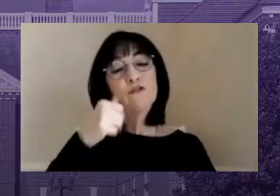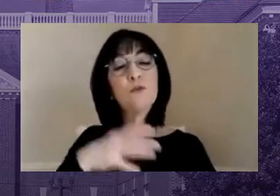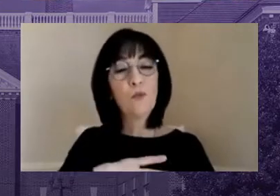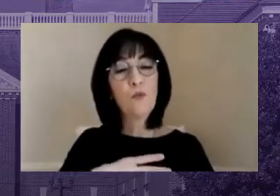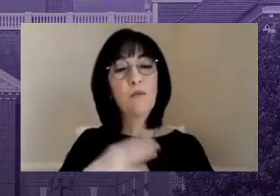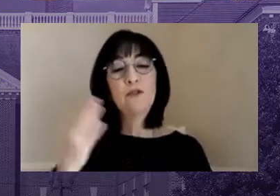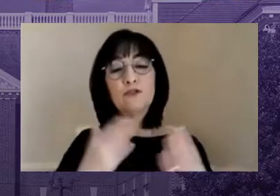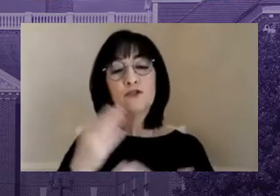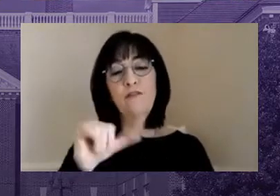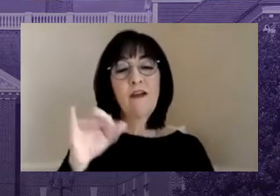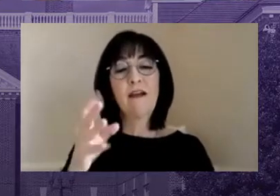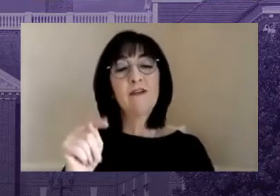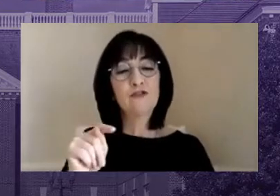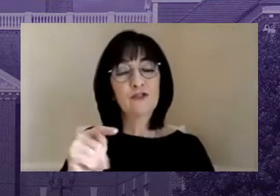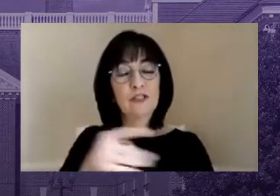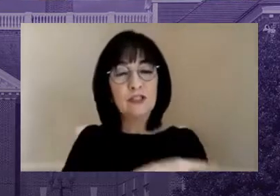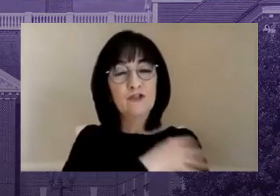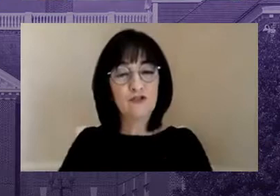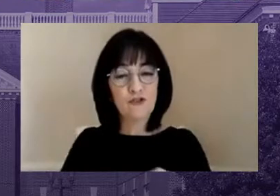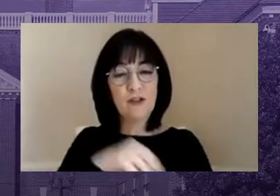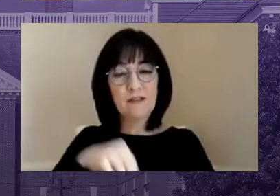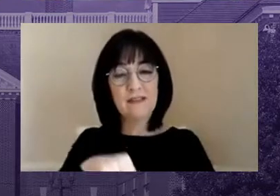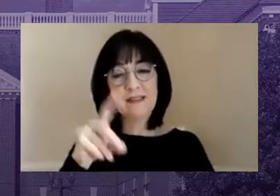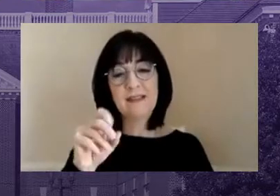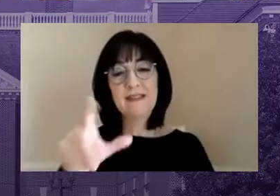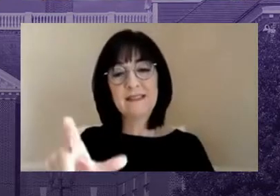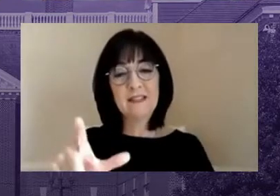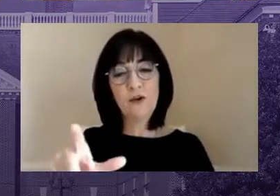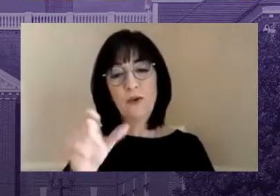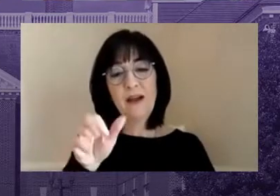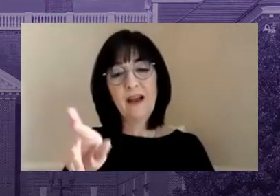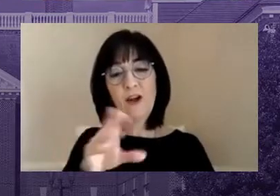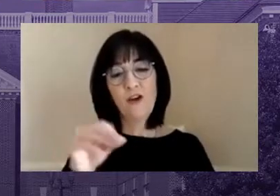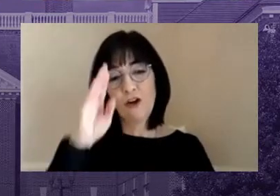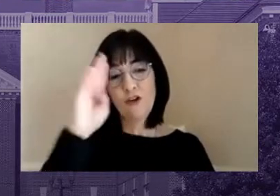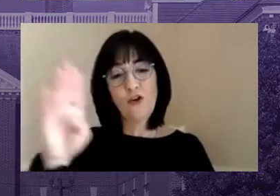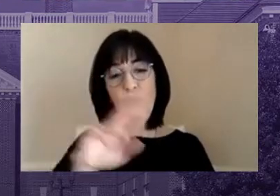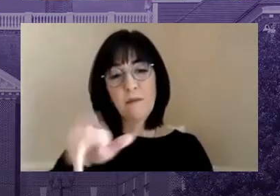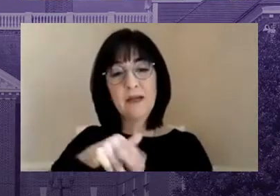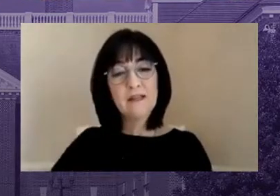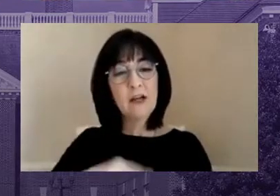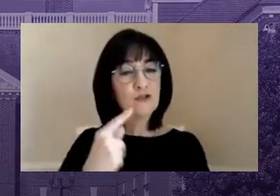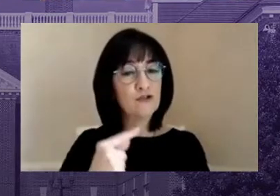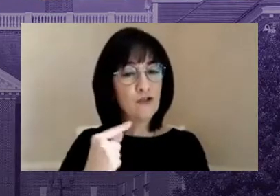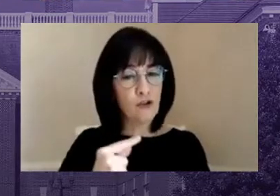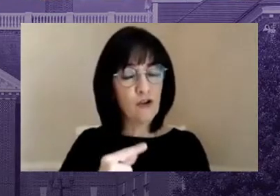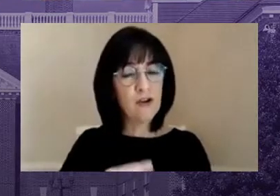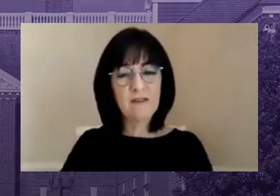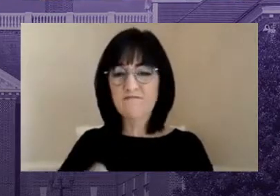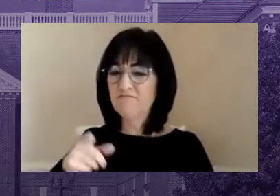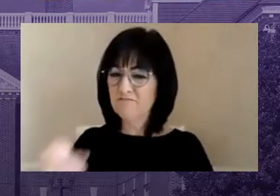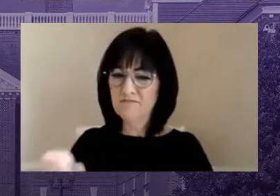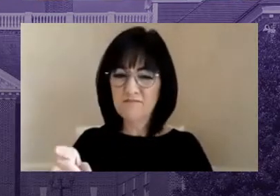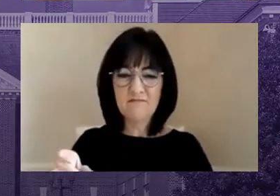General in the Delaware air and an Army National Guard. She was a true trailblazer herself as a